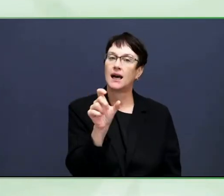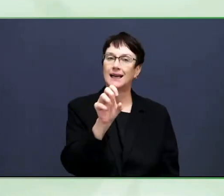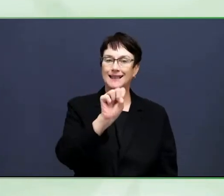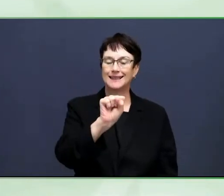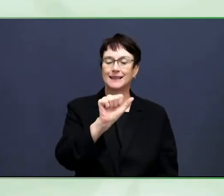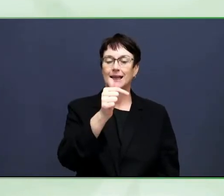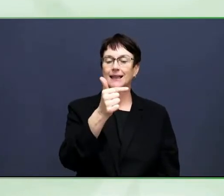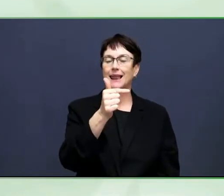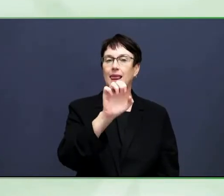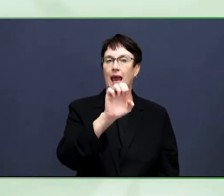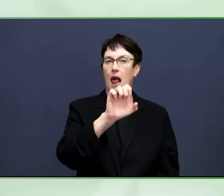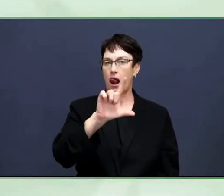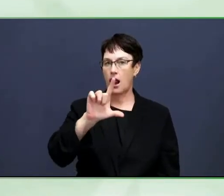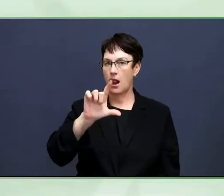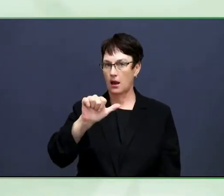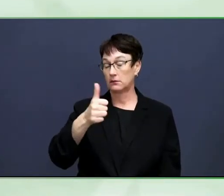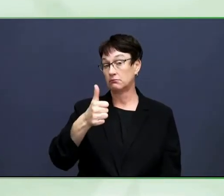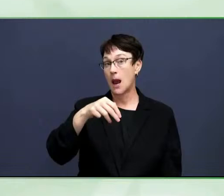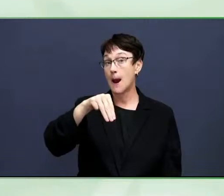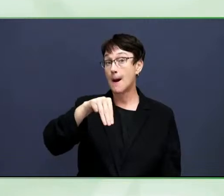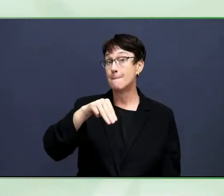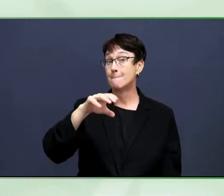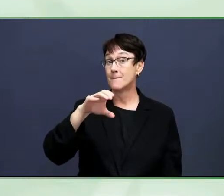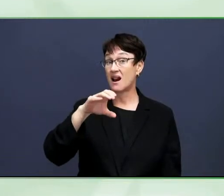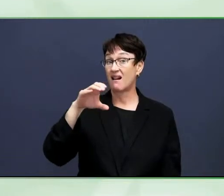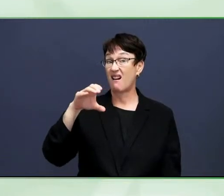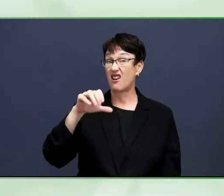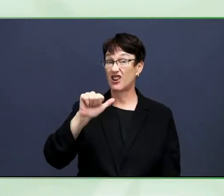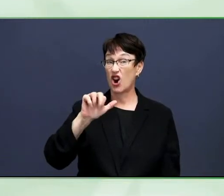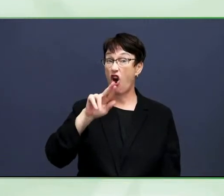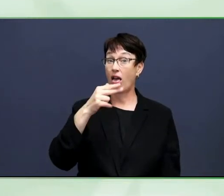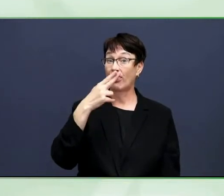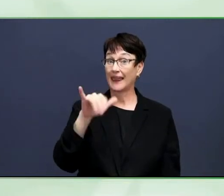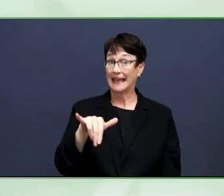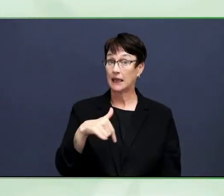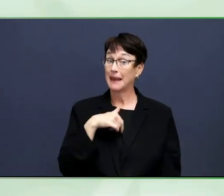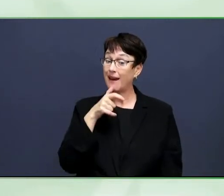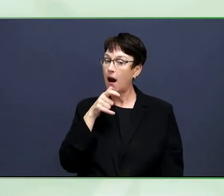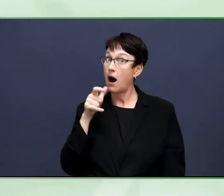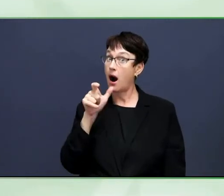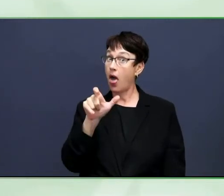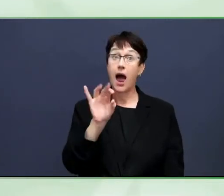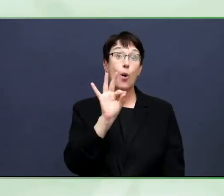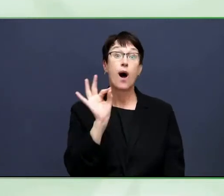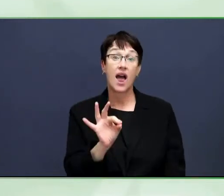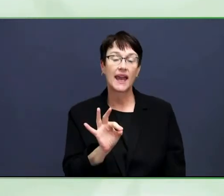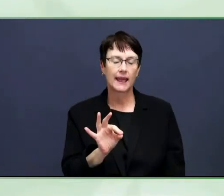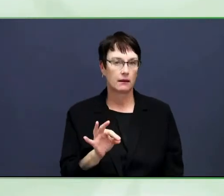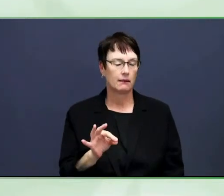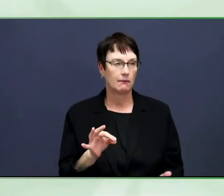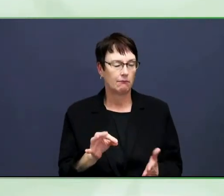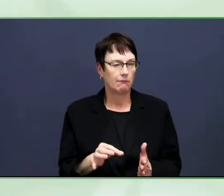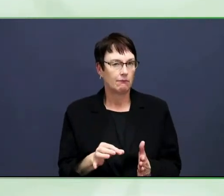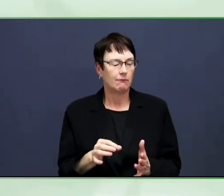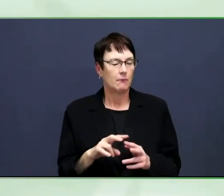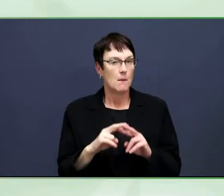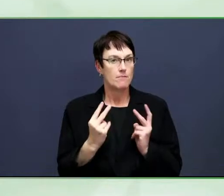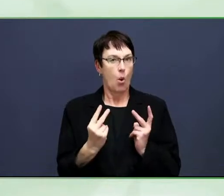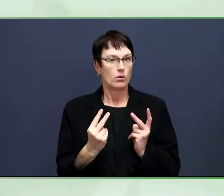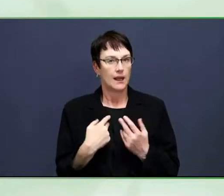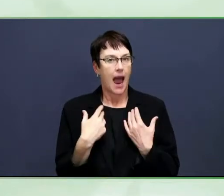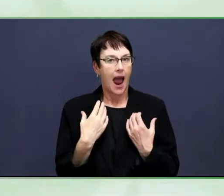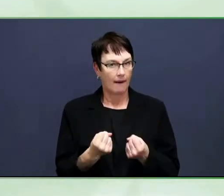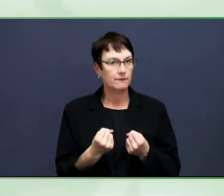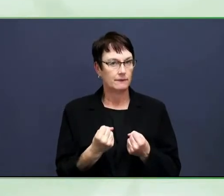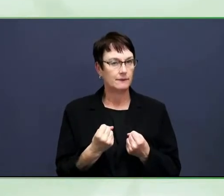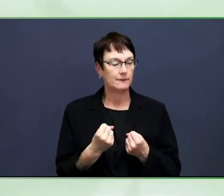But what was interesting in that session is for five students and graduates who presented